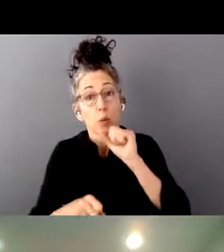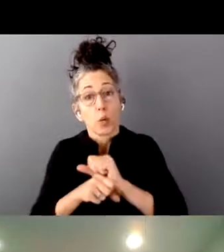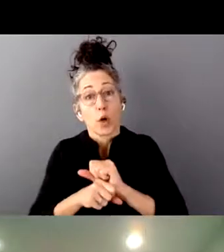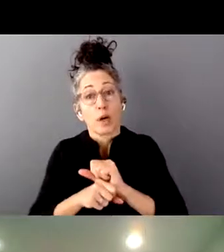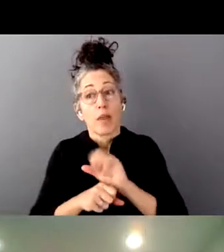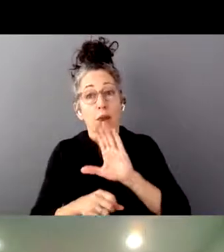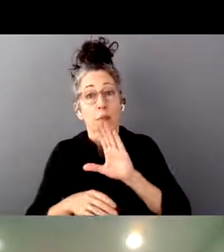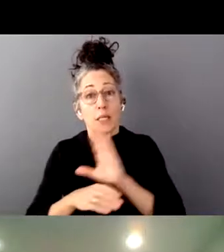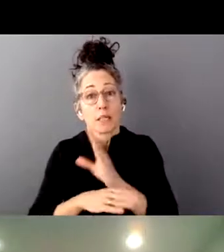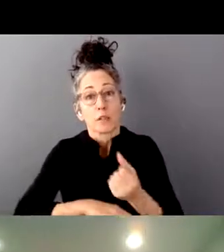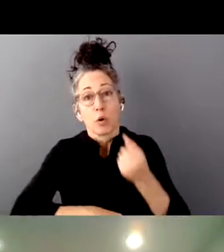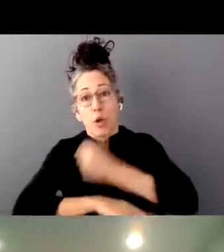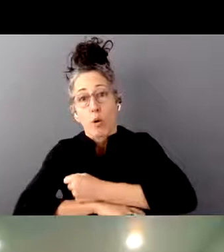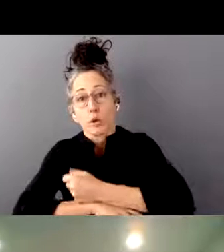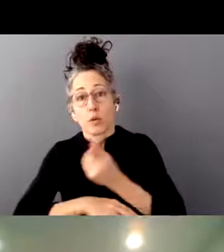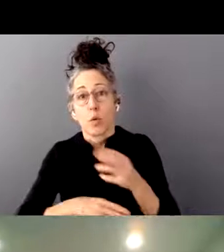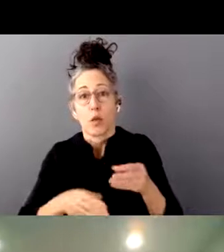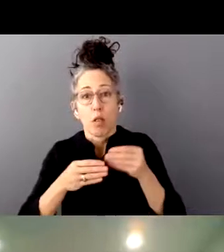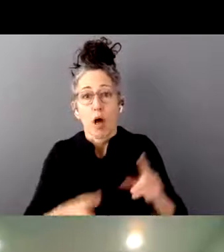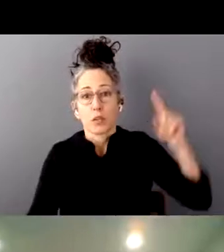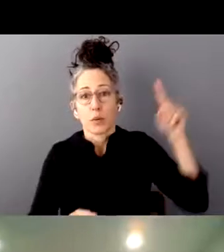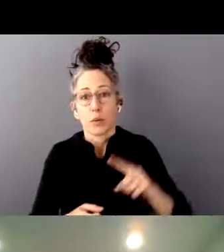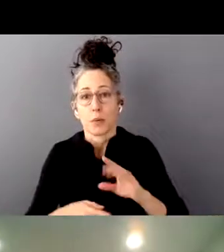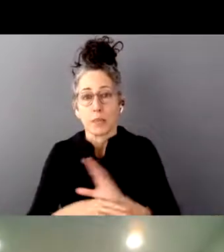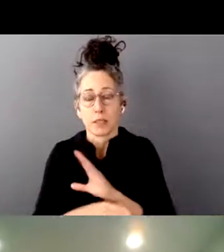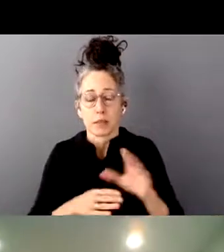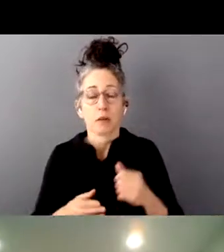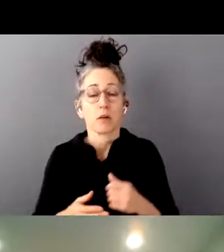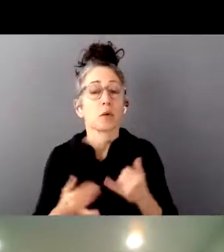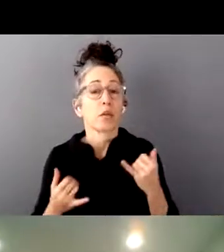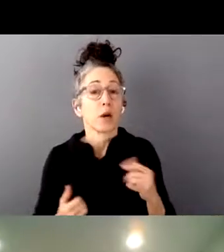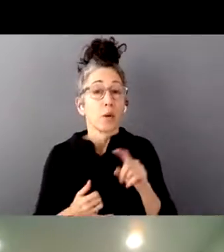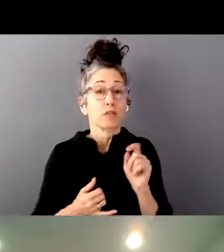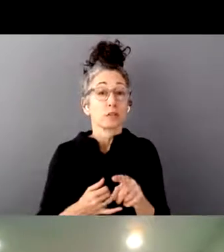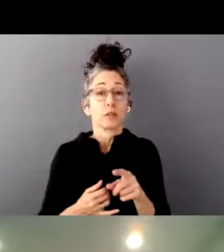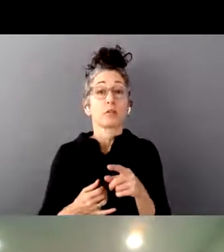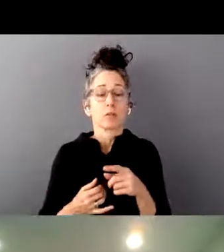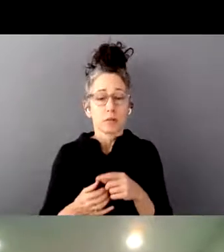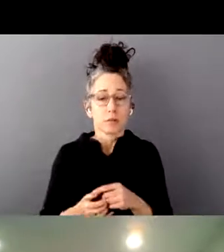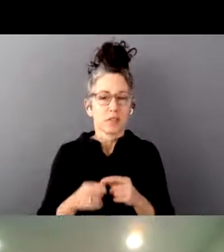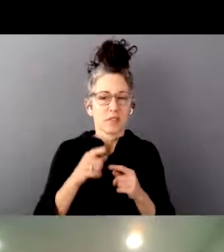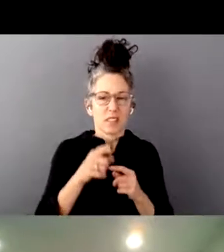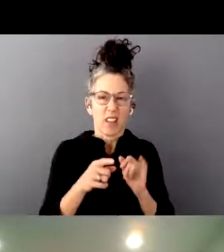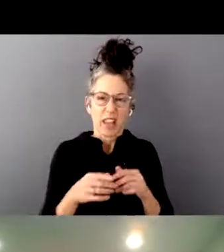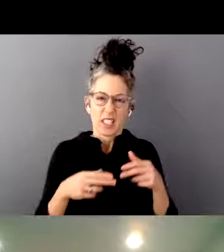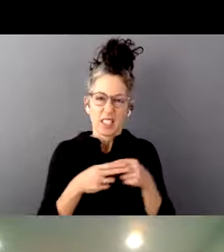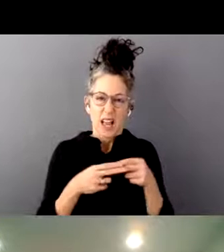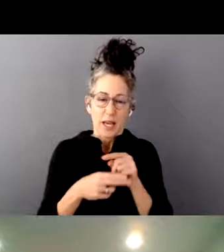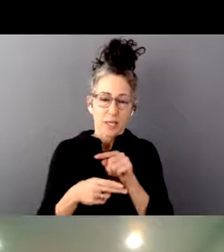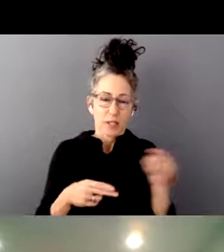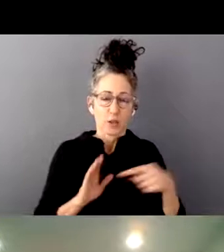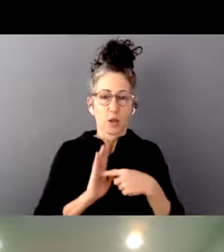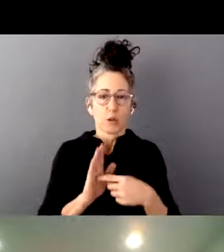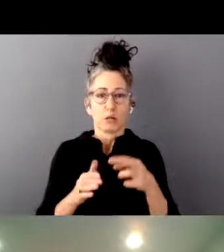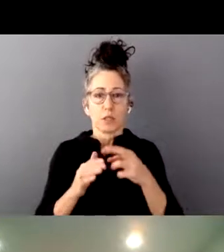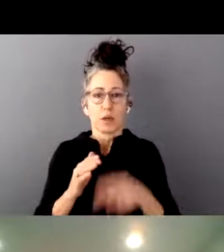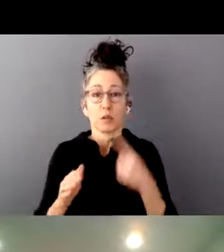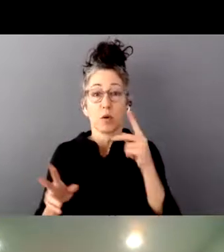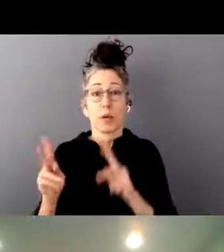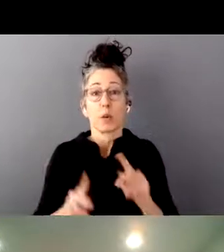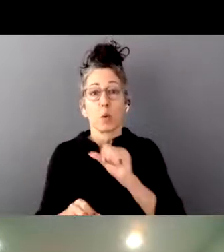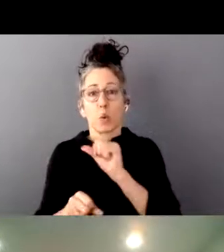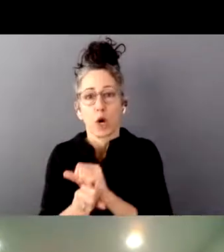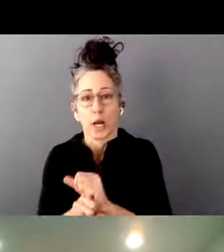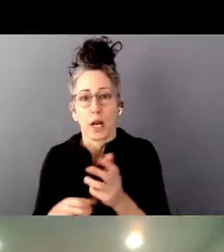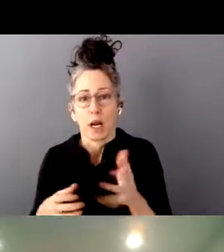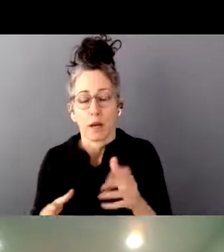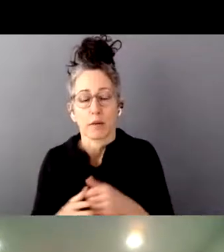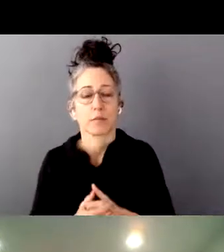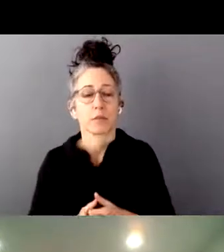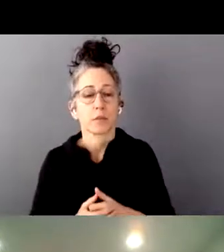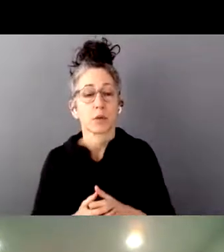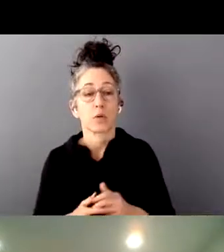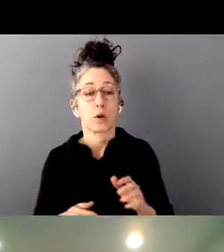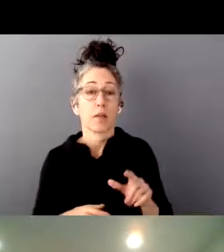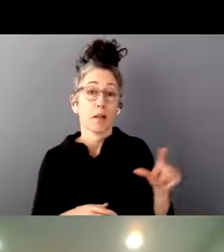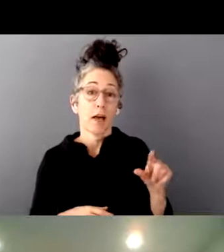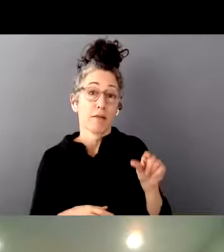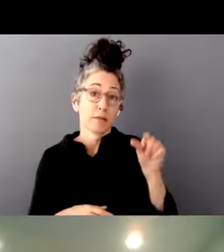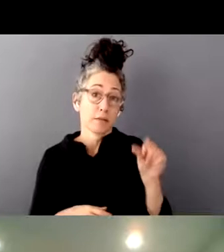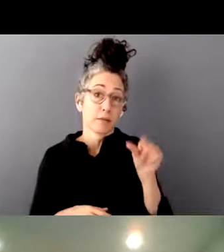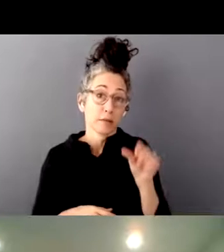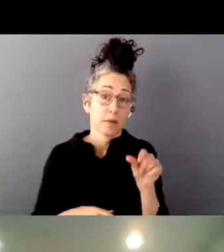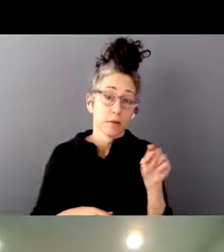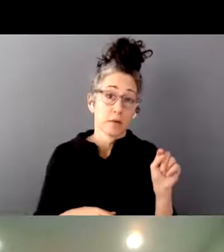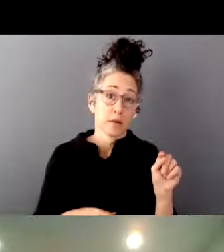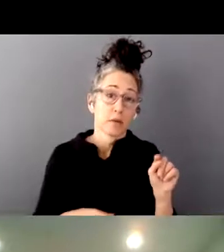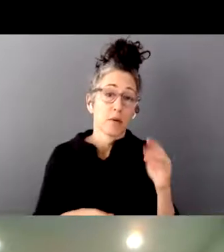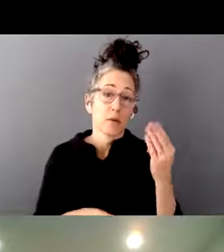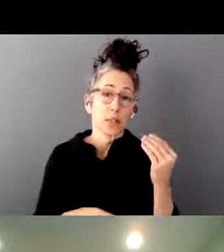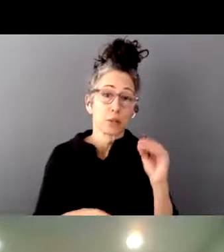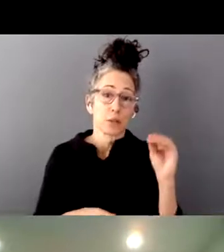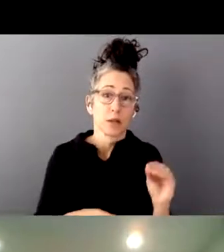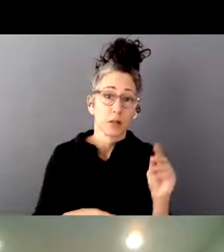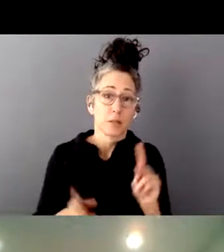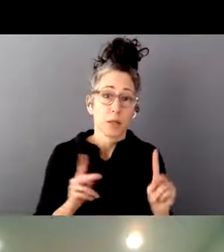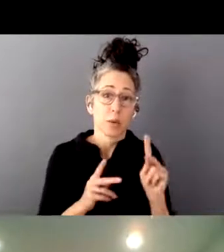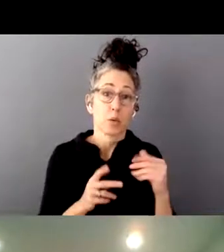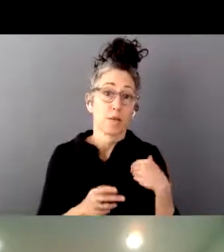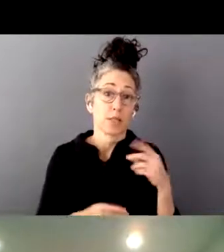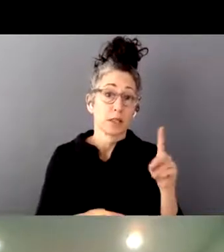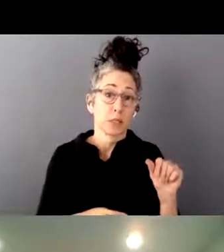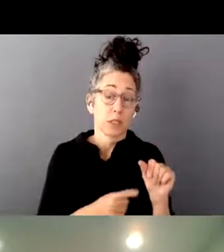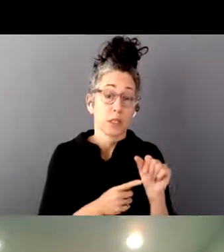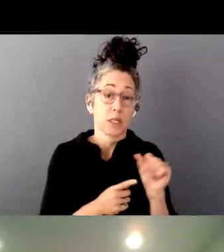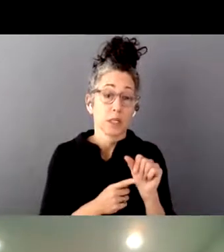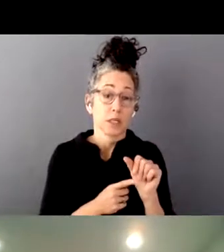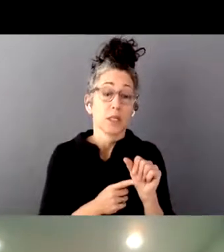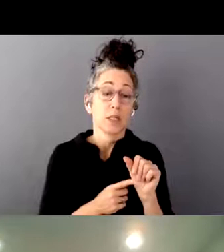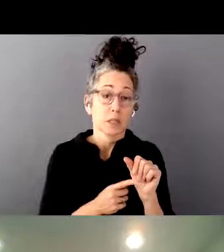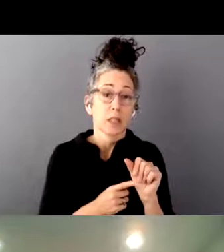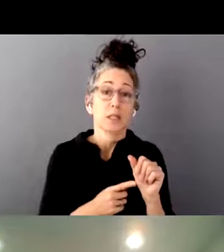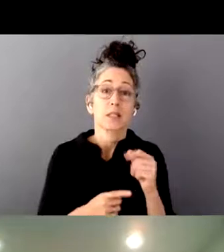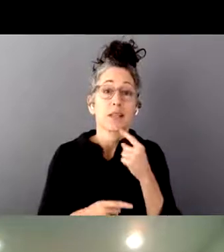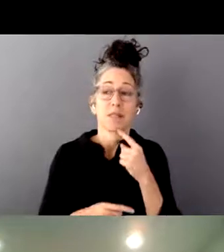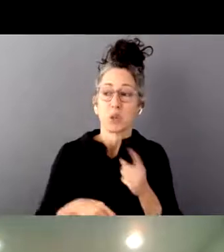was asked of everyone, but this slide only shows the results for those who are in the labor force. Among the employed on the left-hand side of this slide. 14% of people with disabilities said they were unable to work at some point in the last four weeks compared to 10.5%